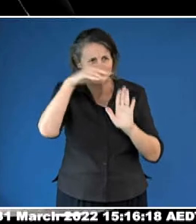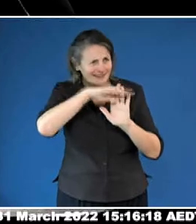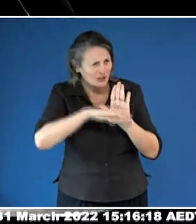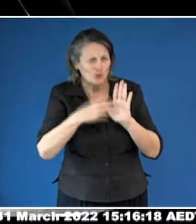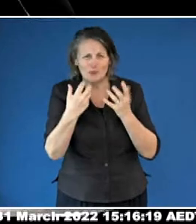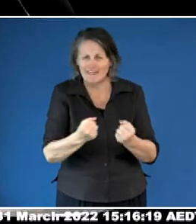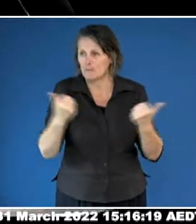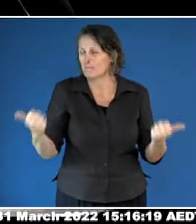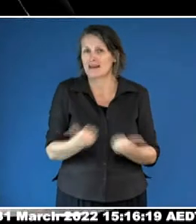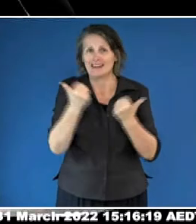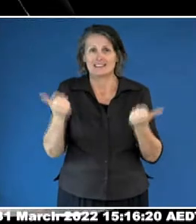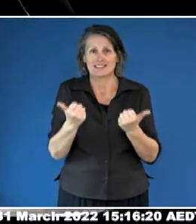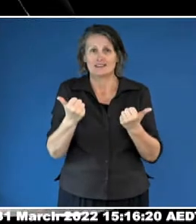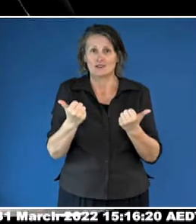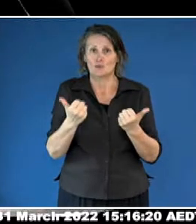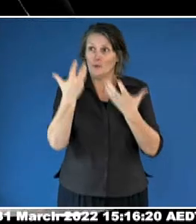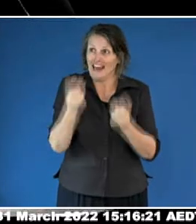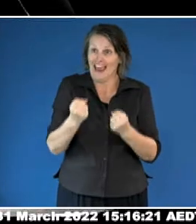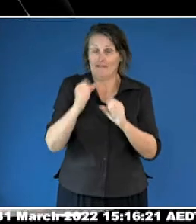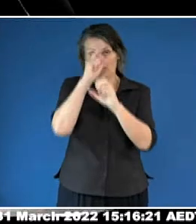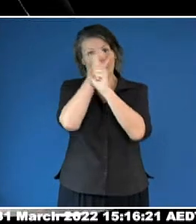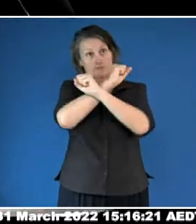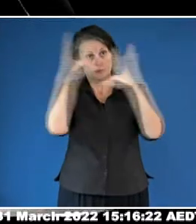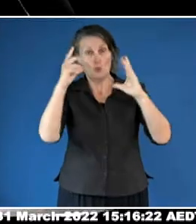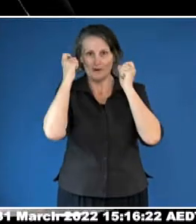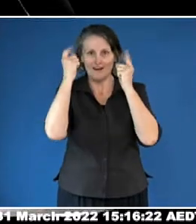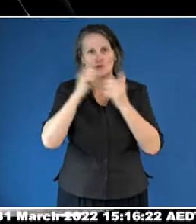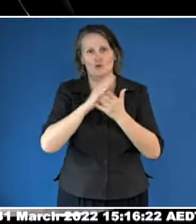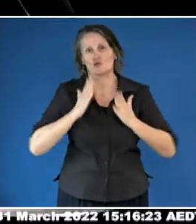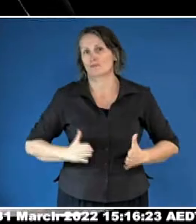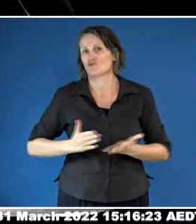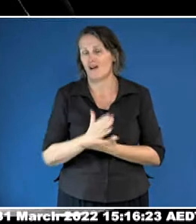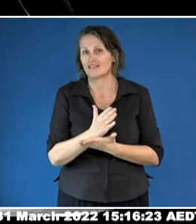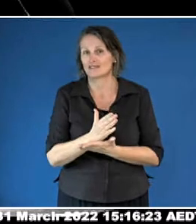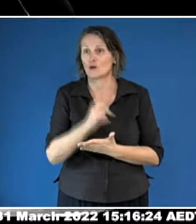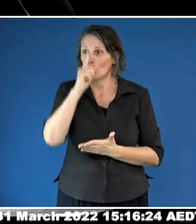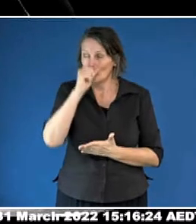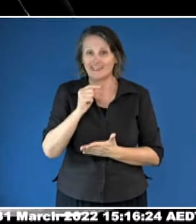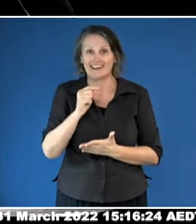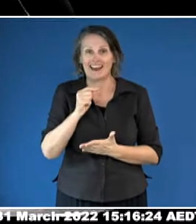And that provides the framework for us, you know, to have a holistic response.